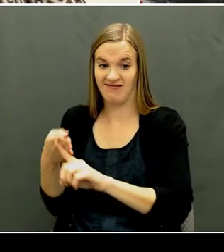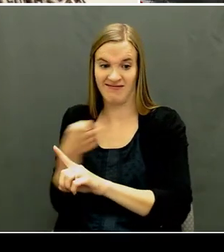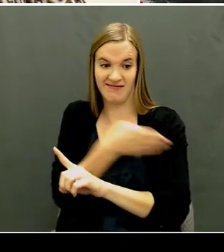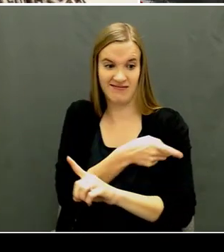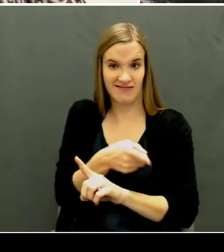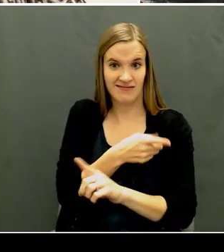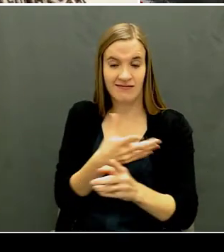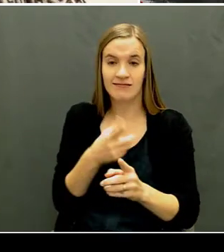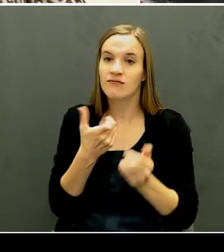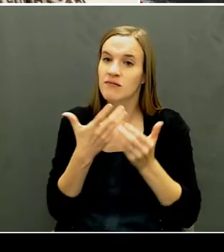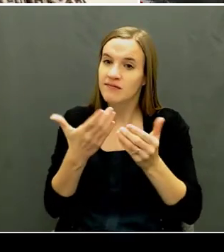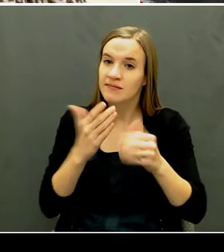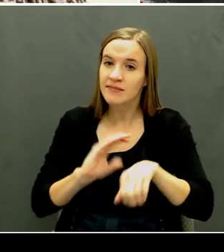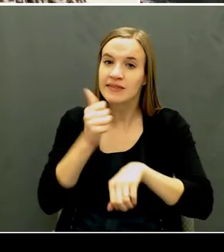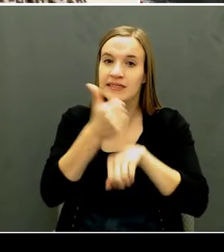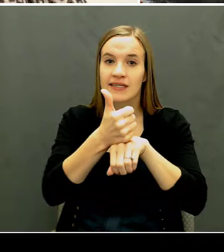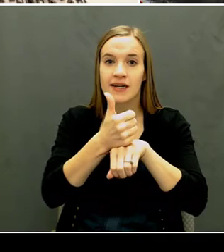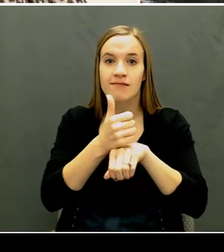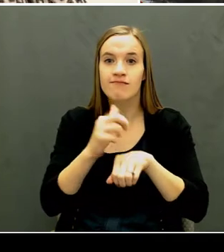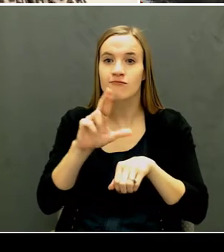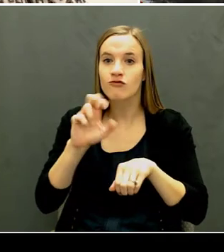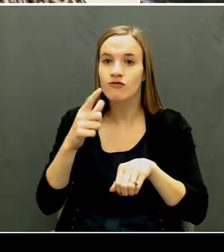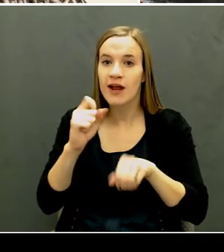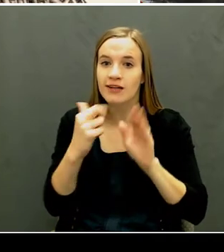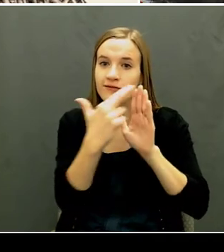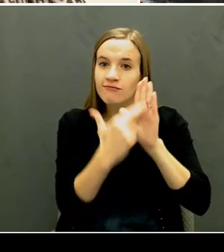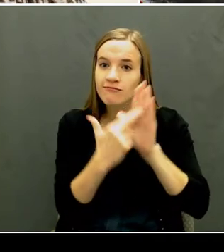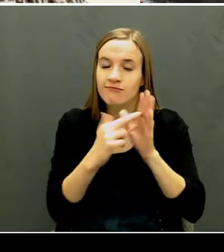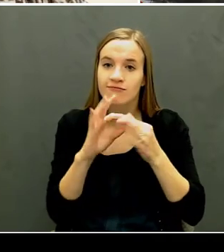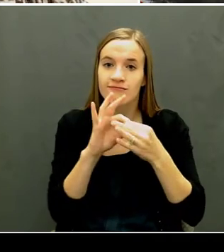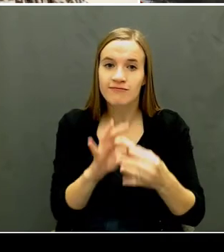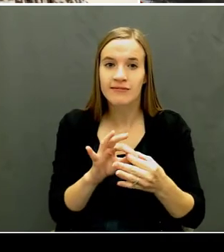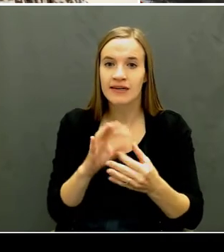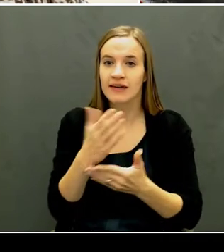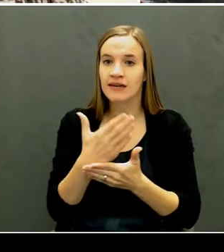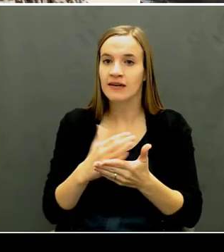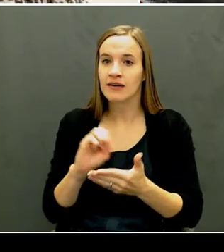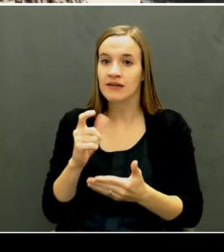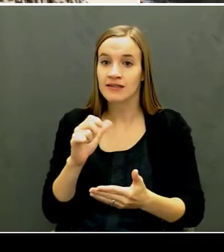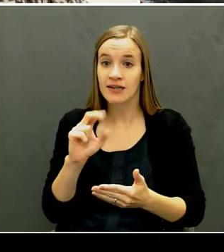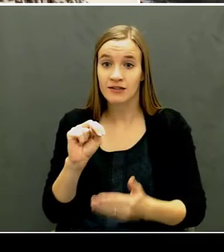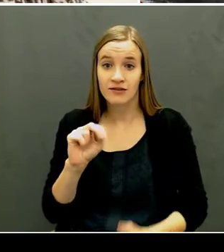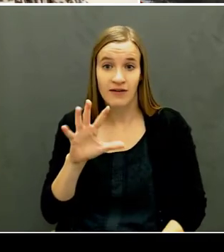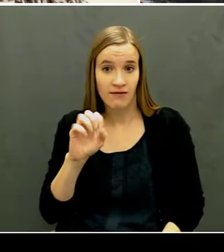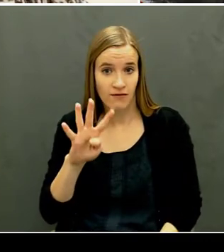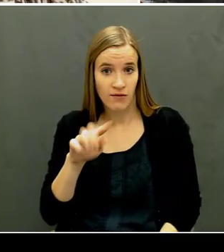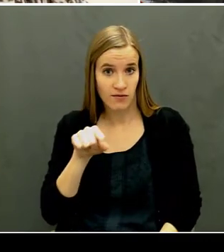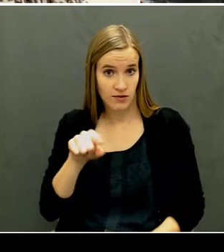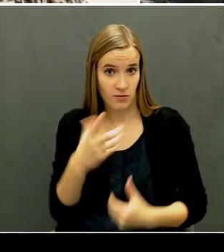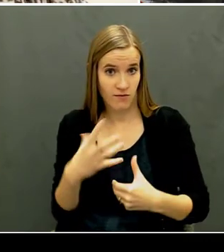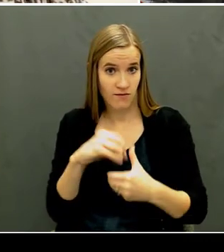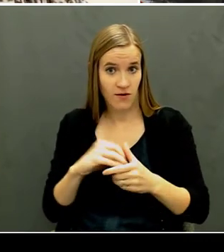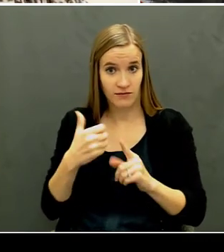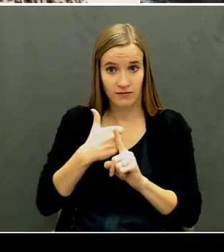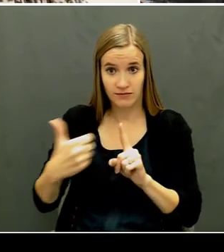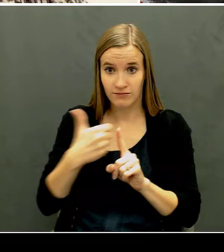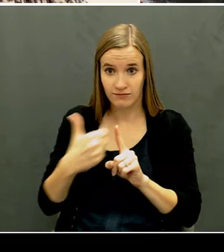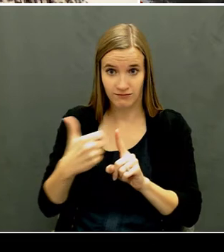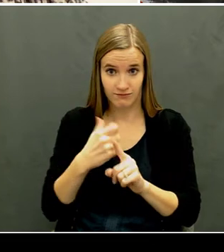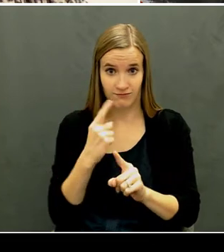Section 504. And you got specifically involved in transportation stuff. And a fella by the name of